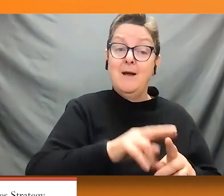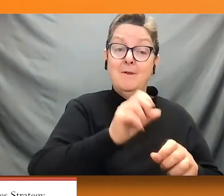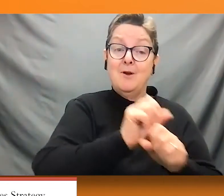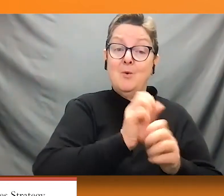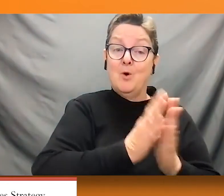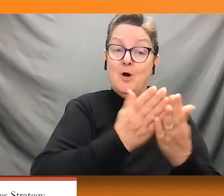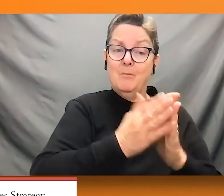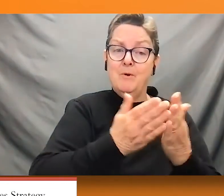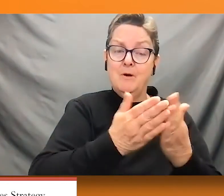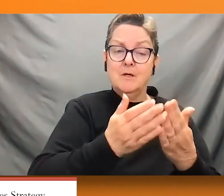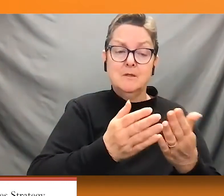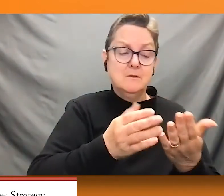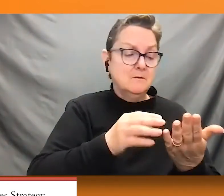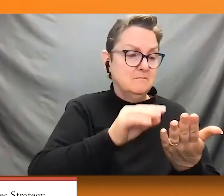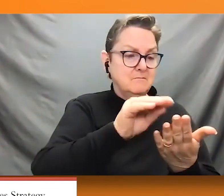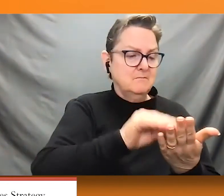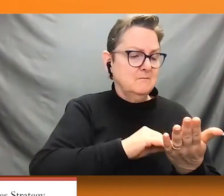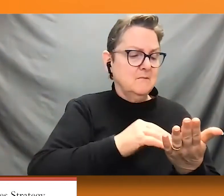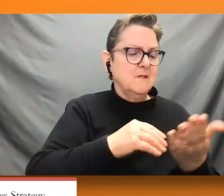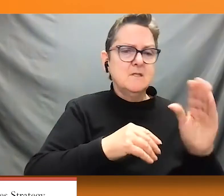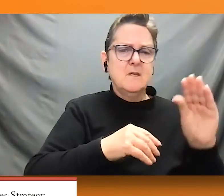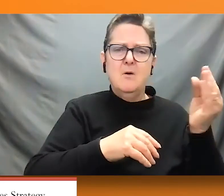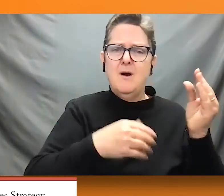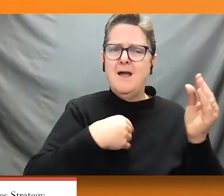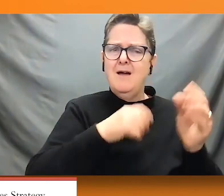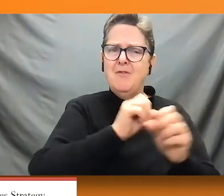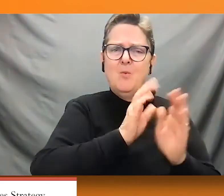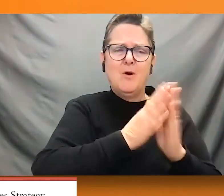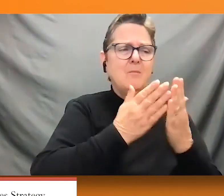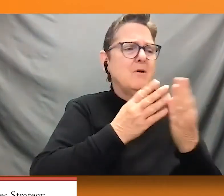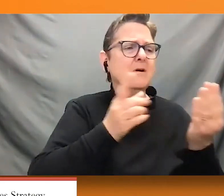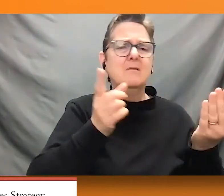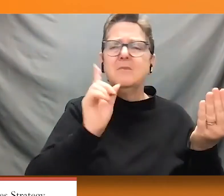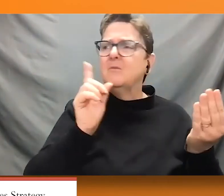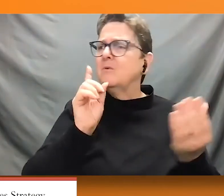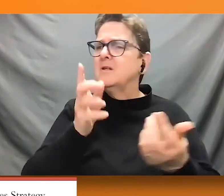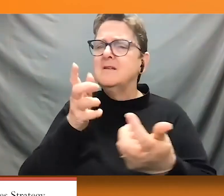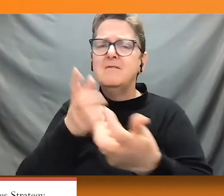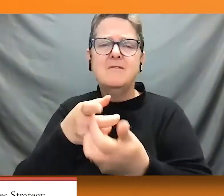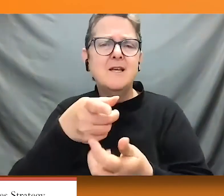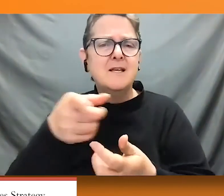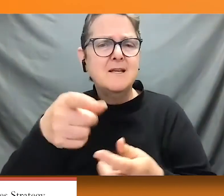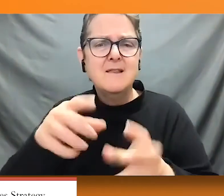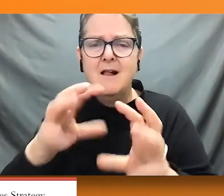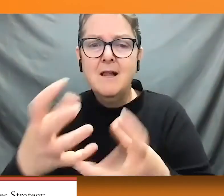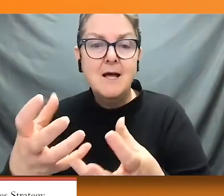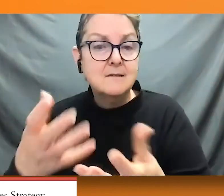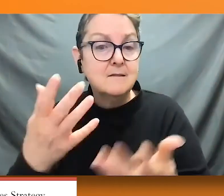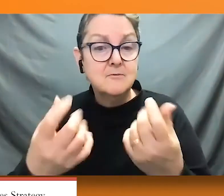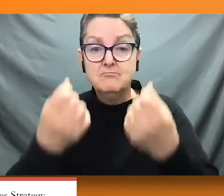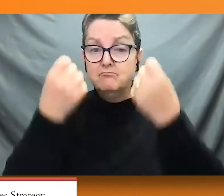the students often don't see where they're supposed to be and--or where they are supposed to connect.